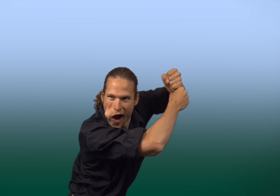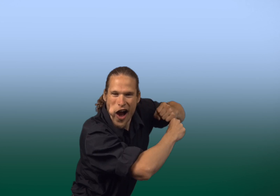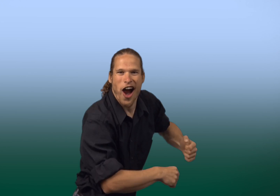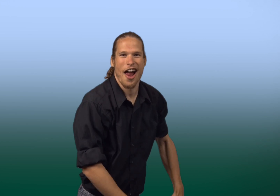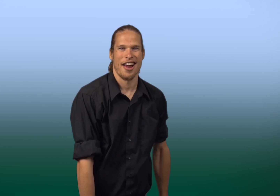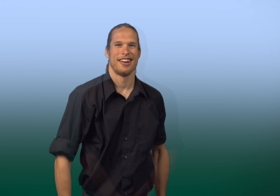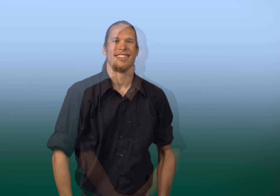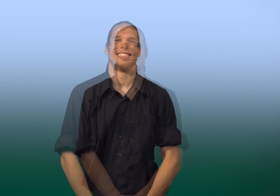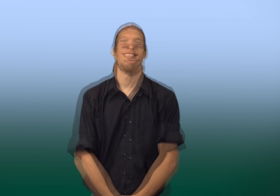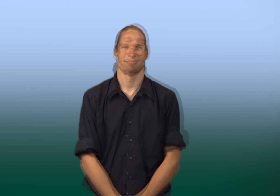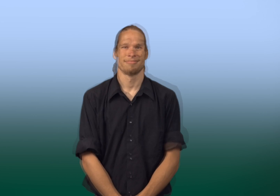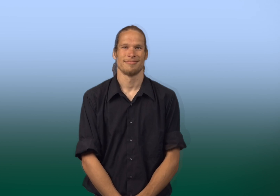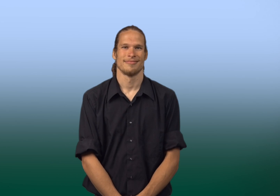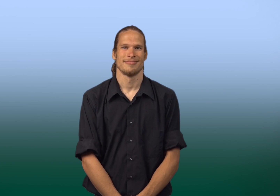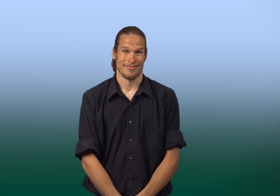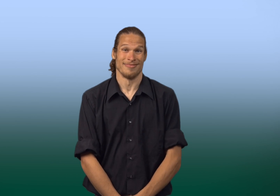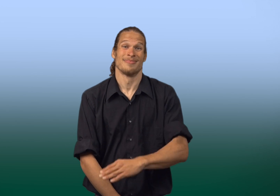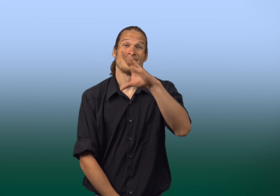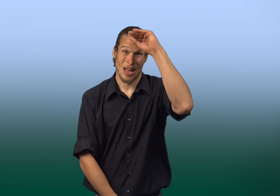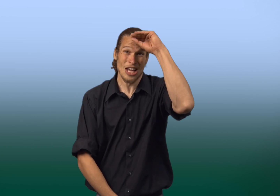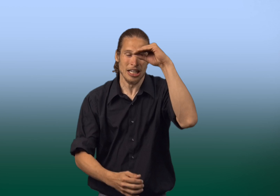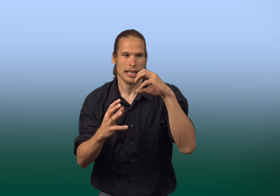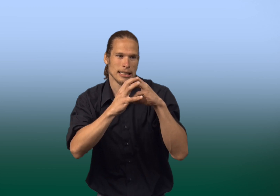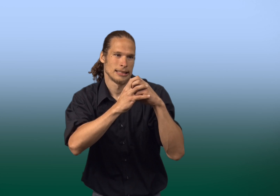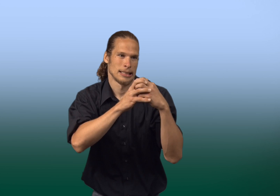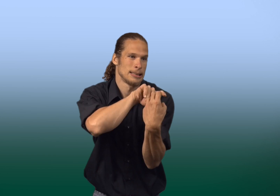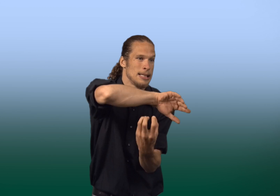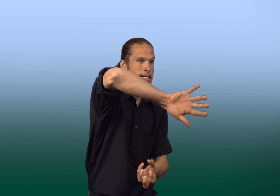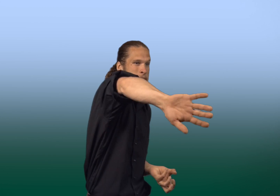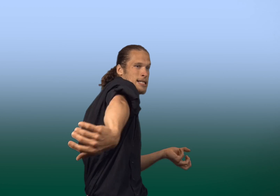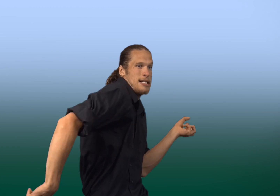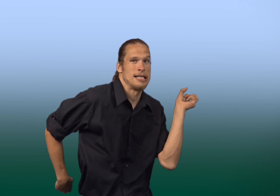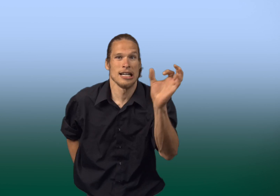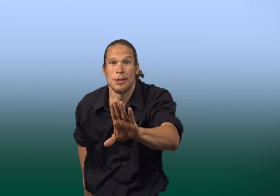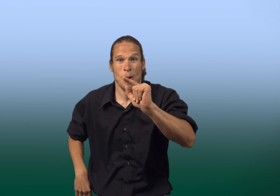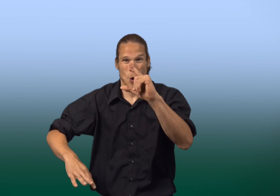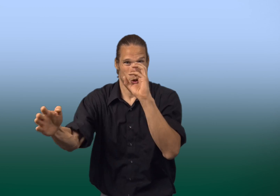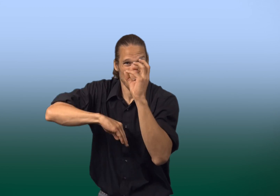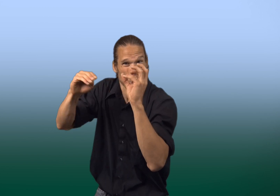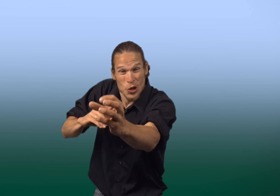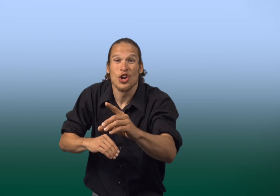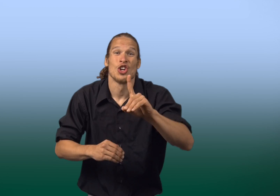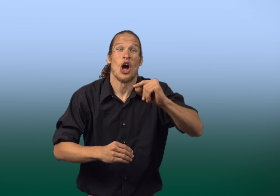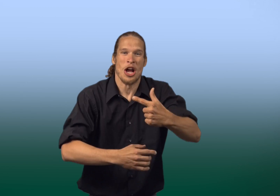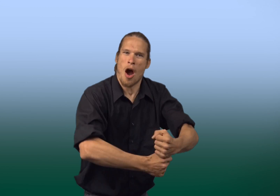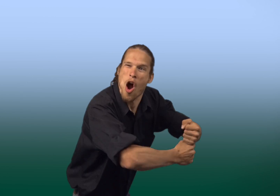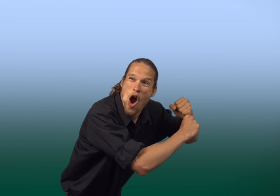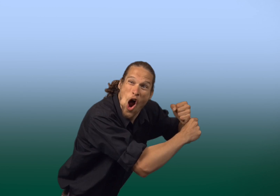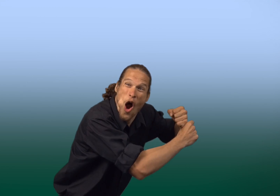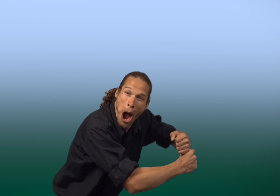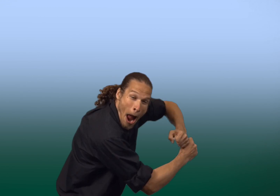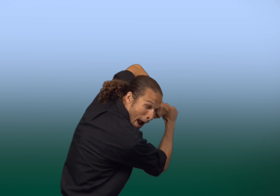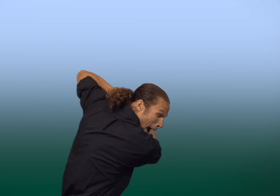And the boy wound up the pitch and threw the ball and the ball flew to the dog.